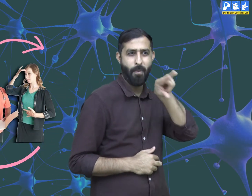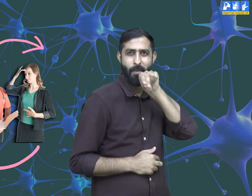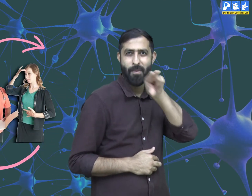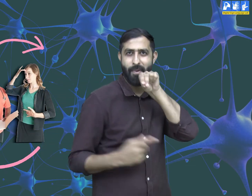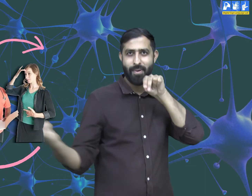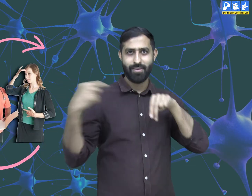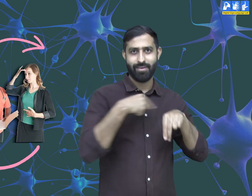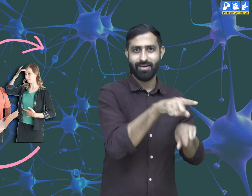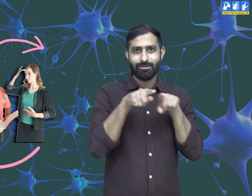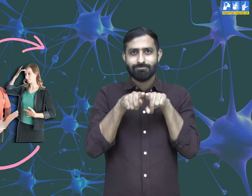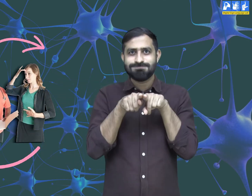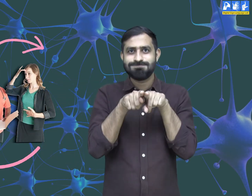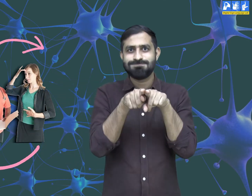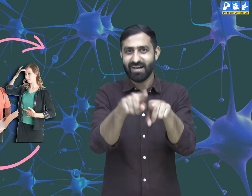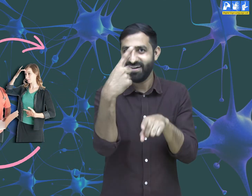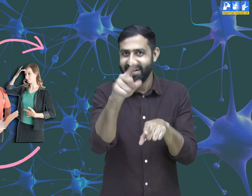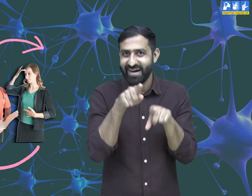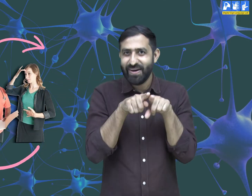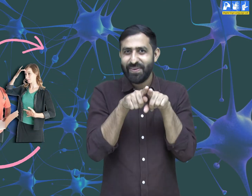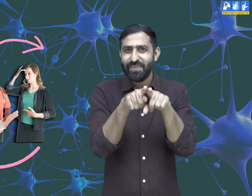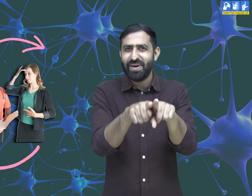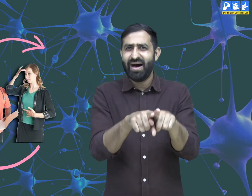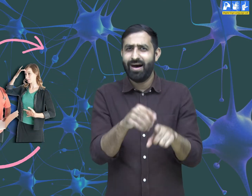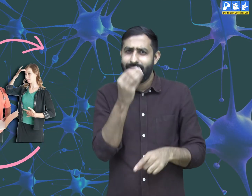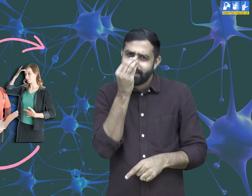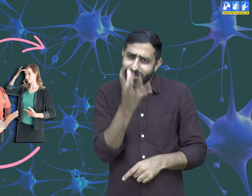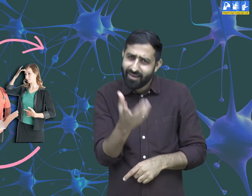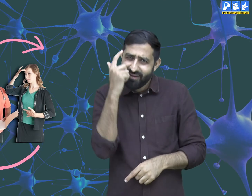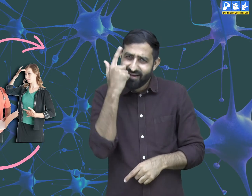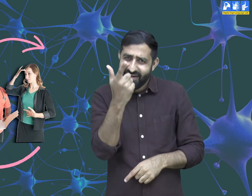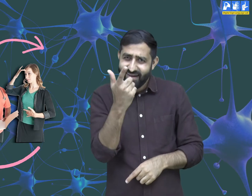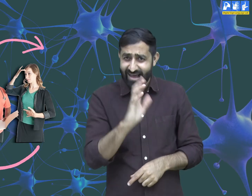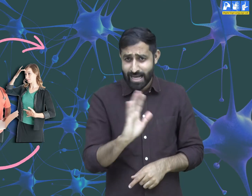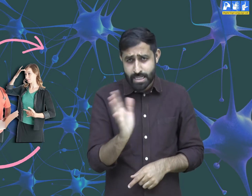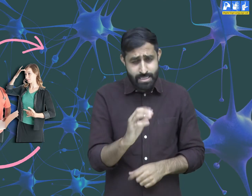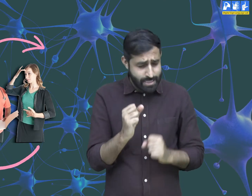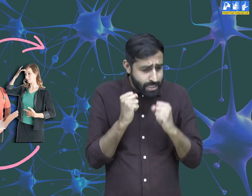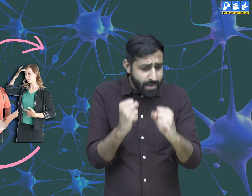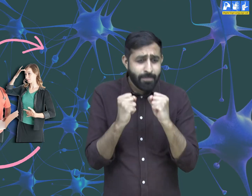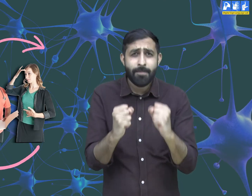the interpreter has to interpret what the speaker says at the same time as the speaker is saying it.